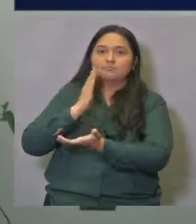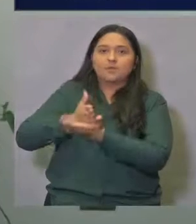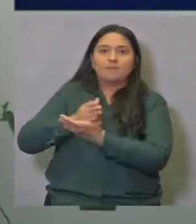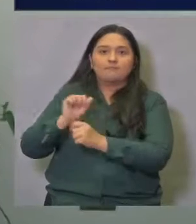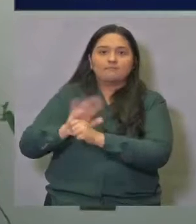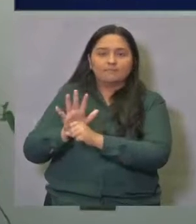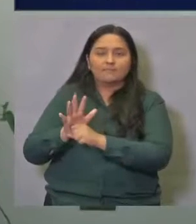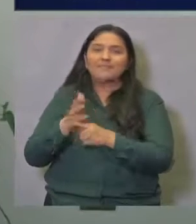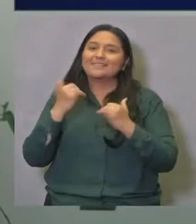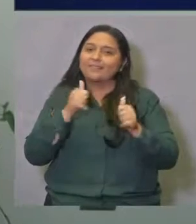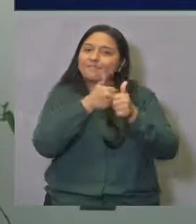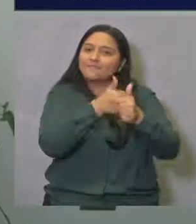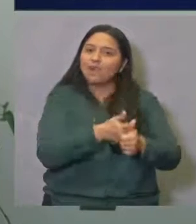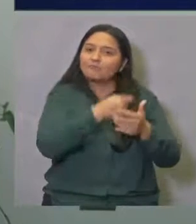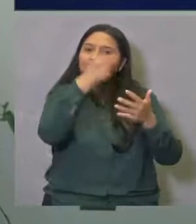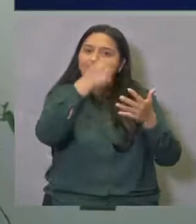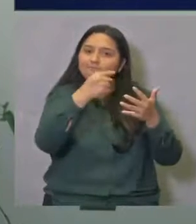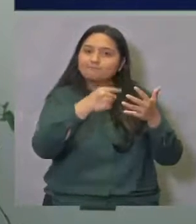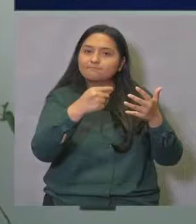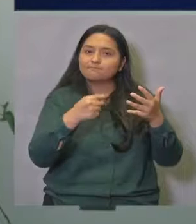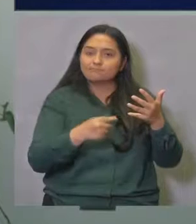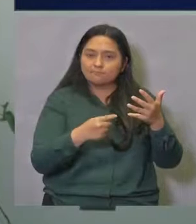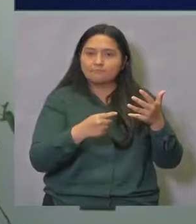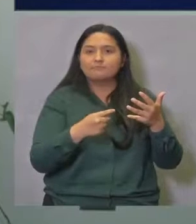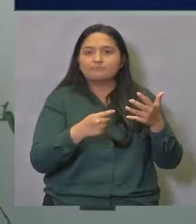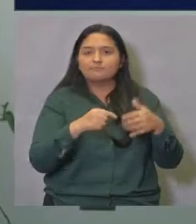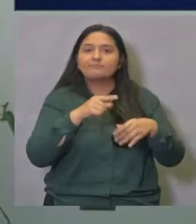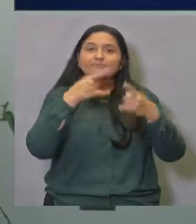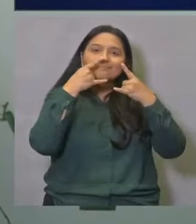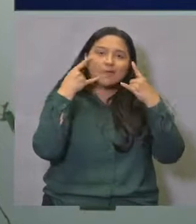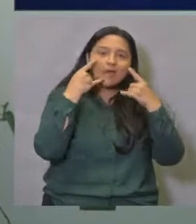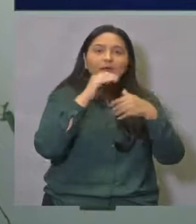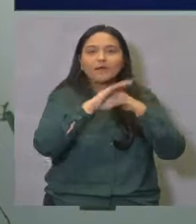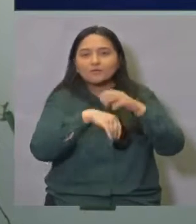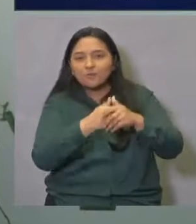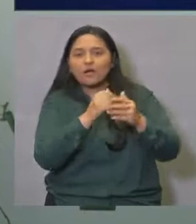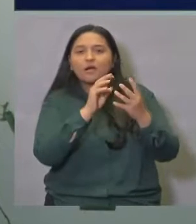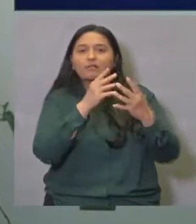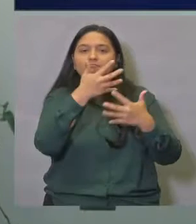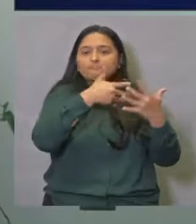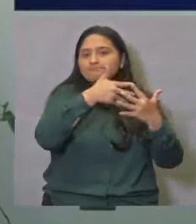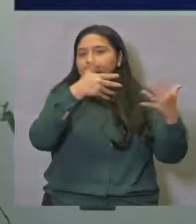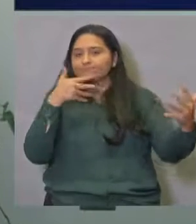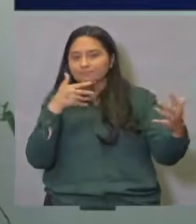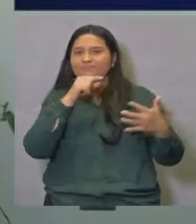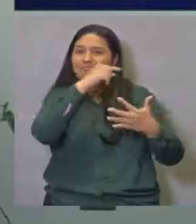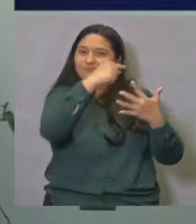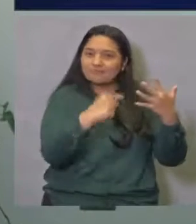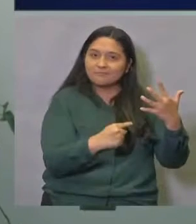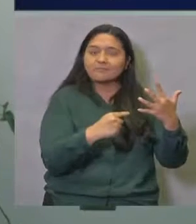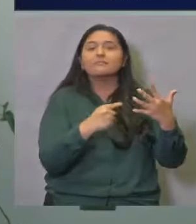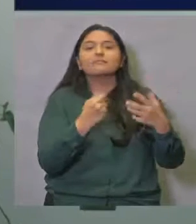VACCINATIONS, AND WE STILL HAVE TO USE ALL OF THOSE OTHER TOOLS